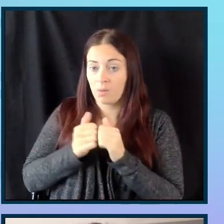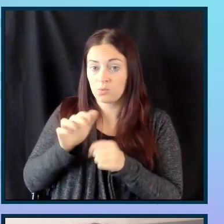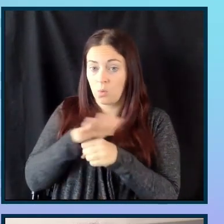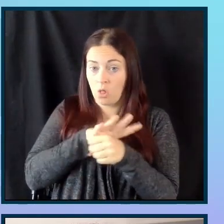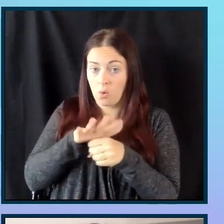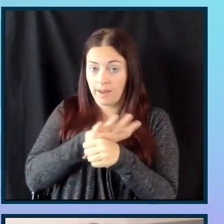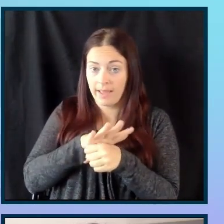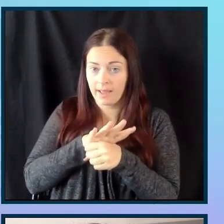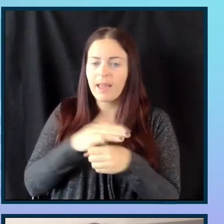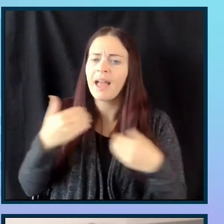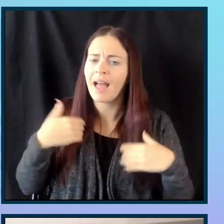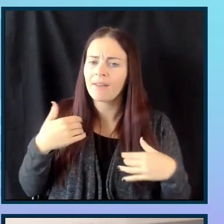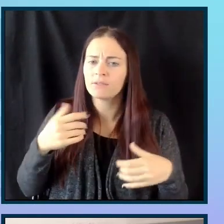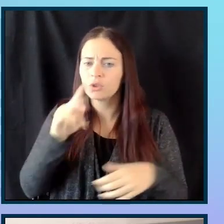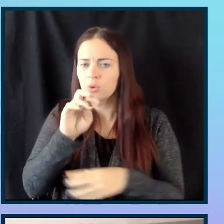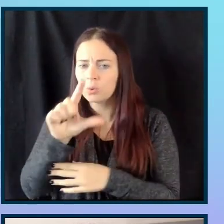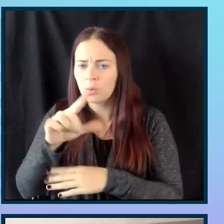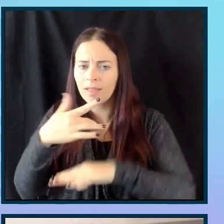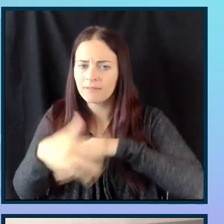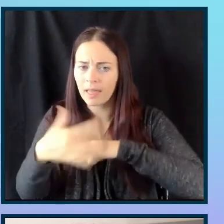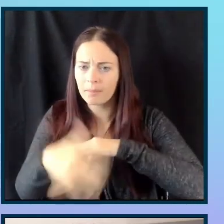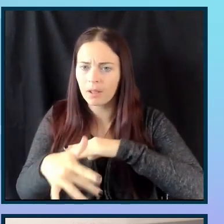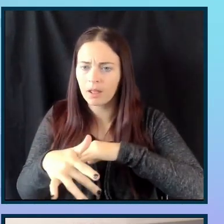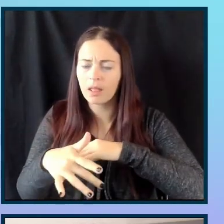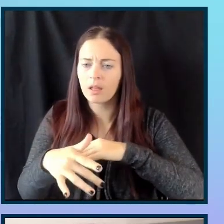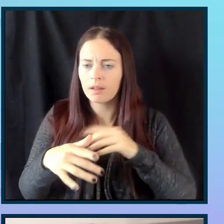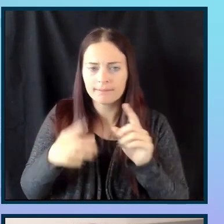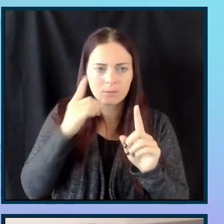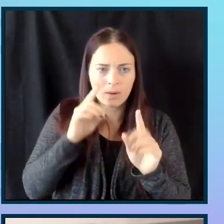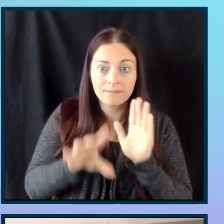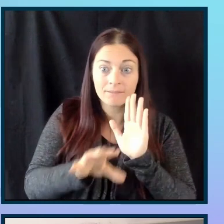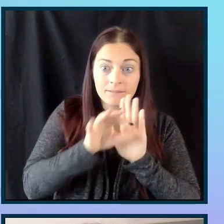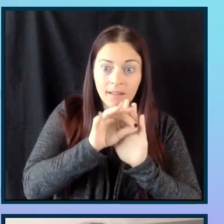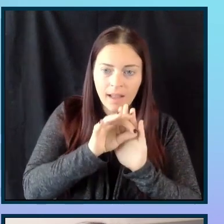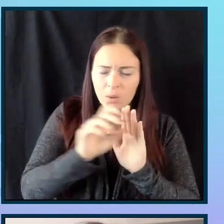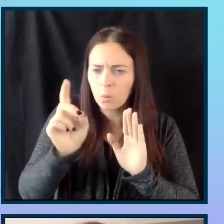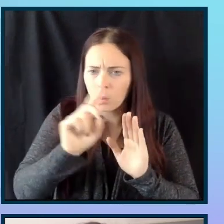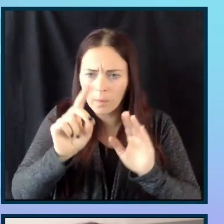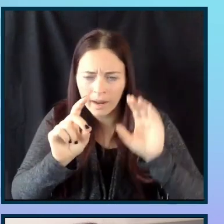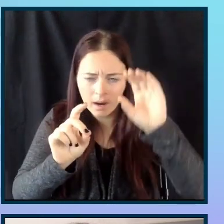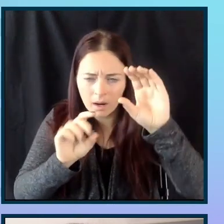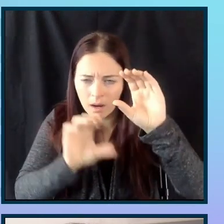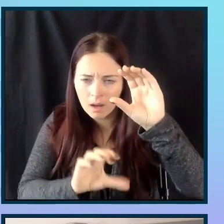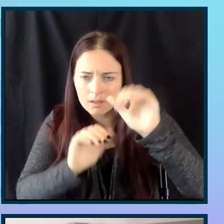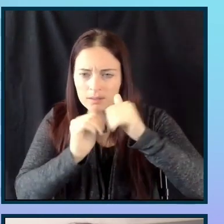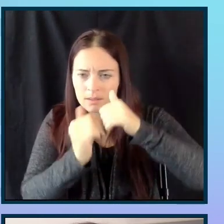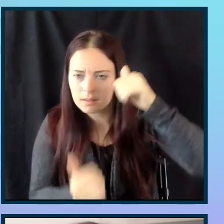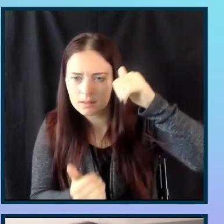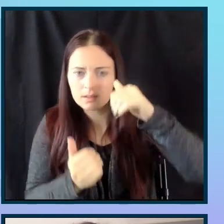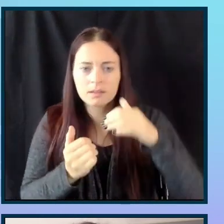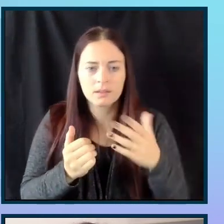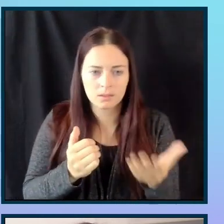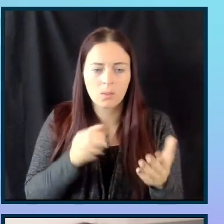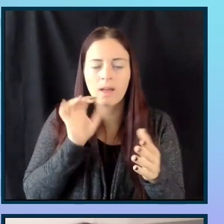to navigate to each locator. So page break location, page break locator is a programmatically